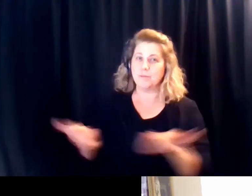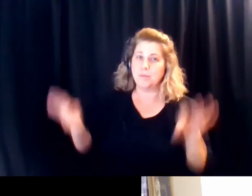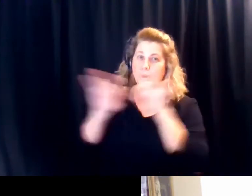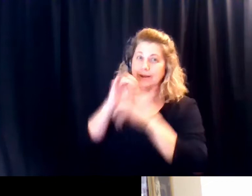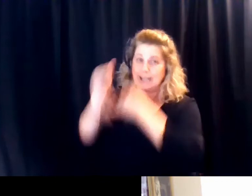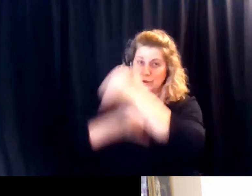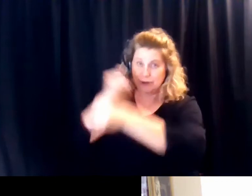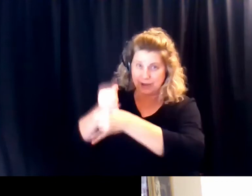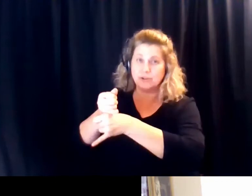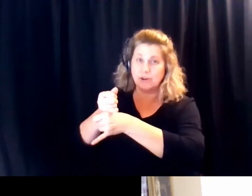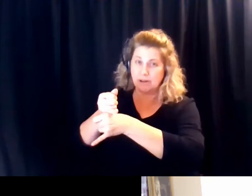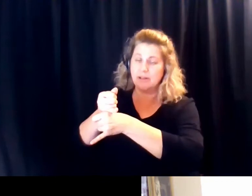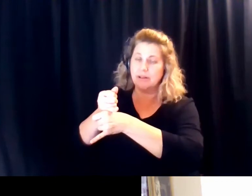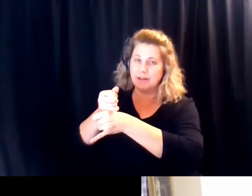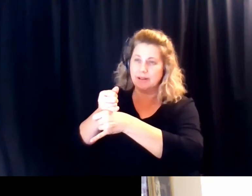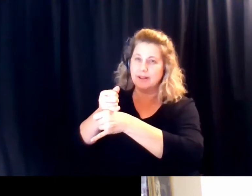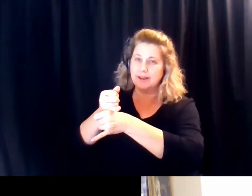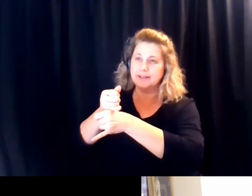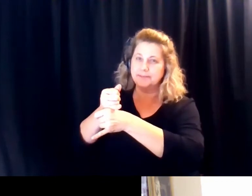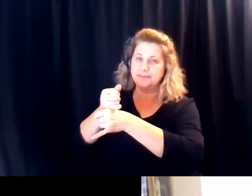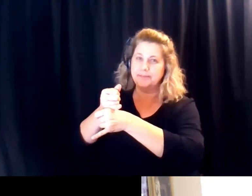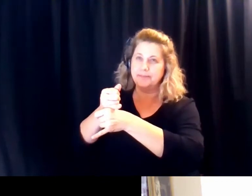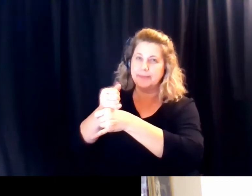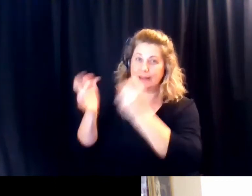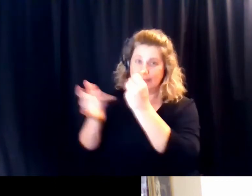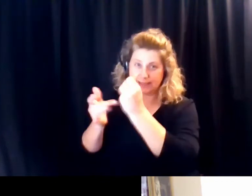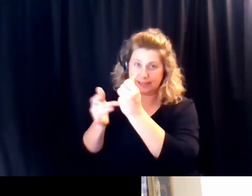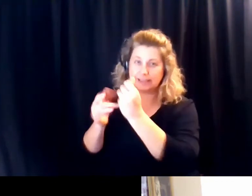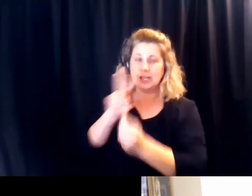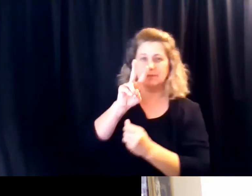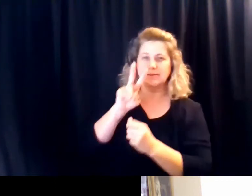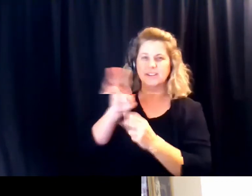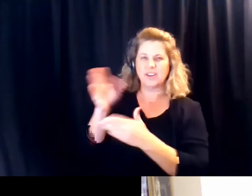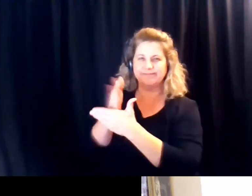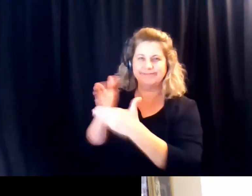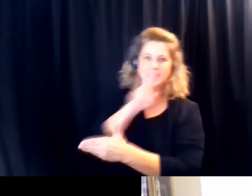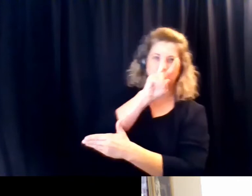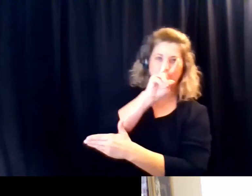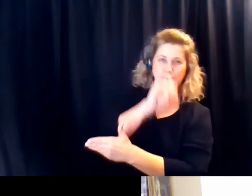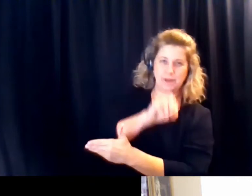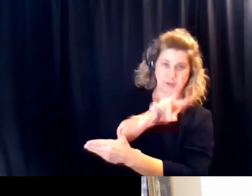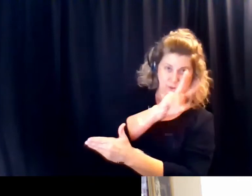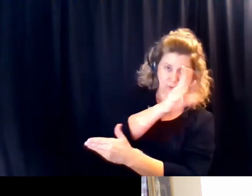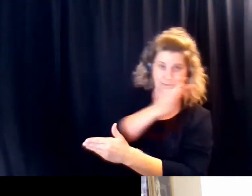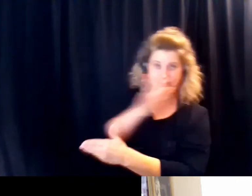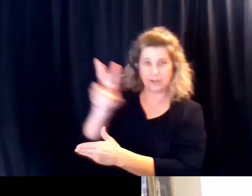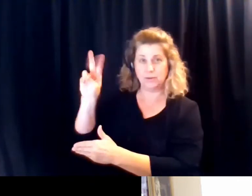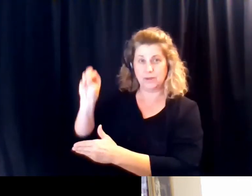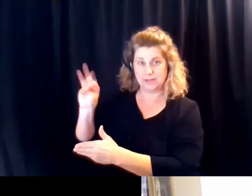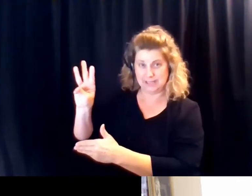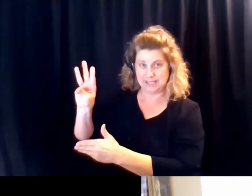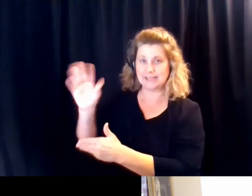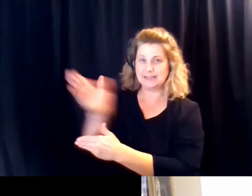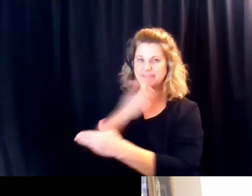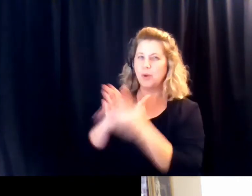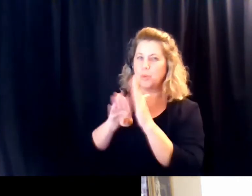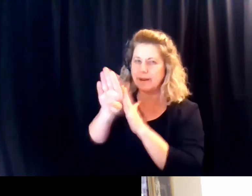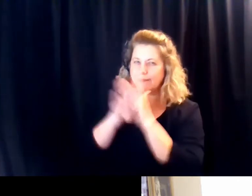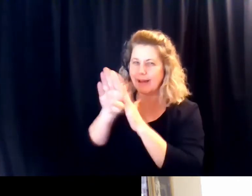Judith Heumann: So I had the privilege of working in the State Department as an Obama appointee. I was especially advisor for International Disability Rights.